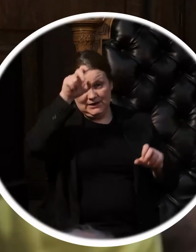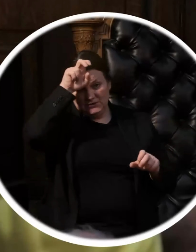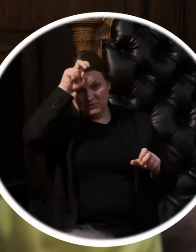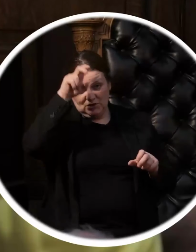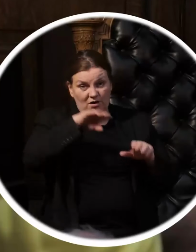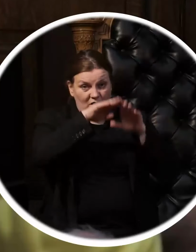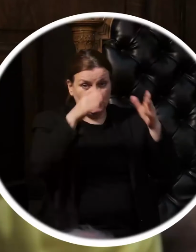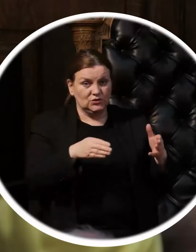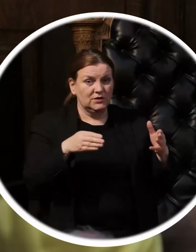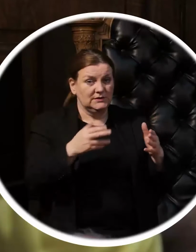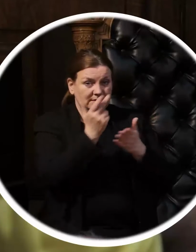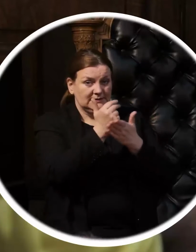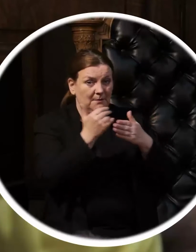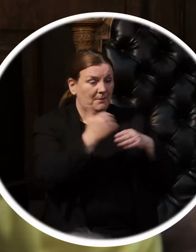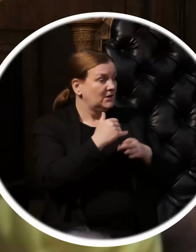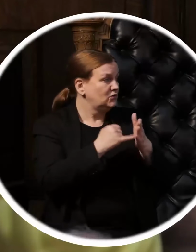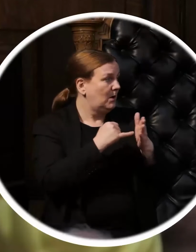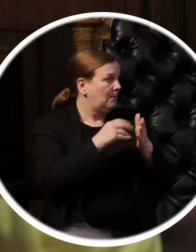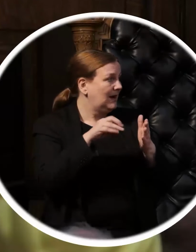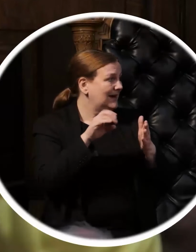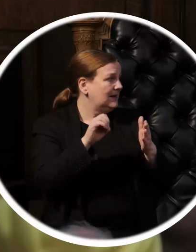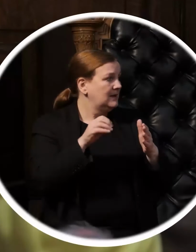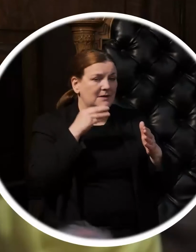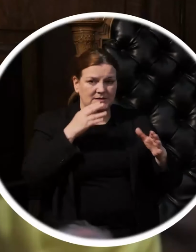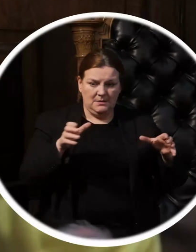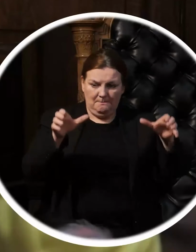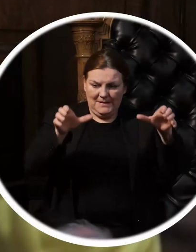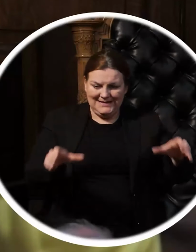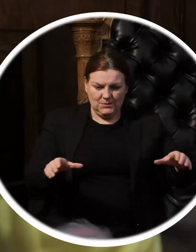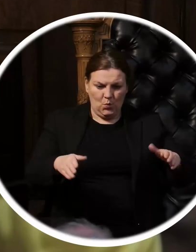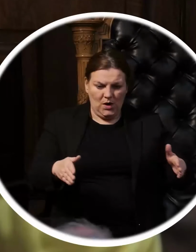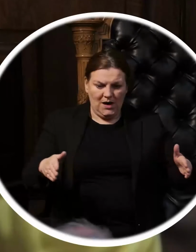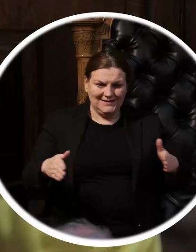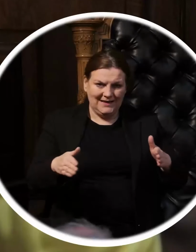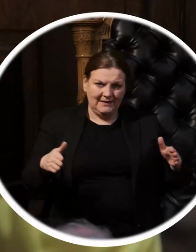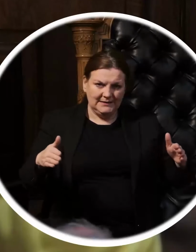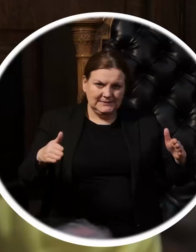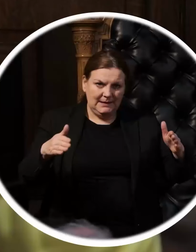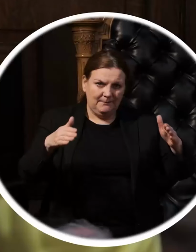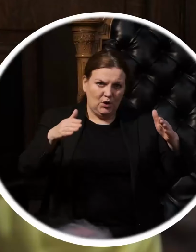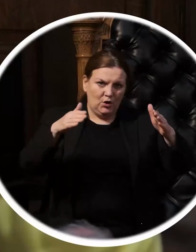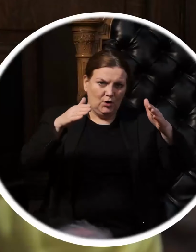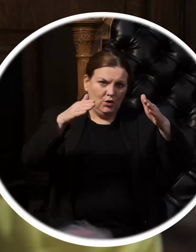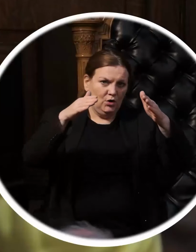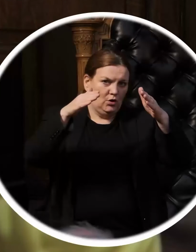and you can get the sense of what I'm talking about here where it starts out very, very wide at the base and then starts to taper in towards the top.